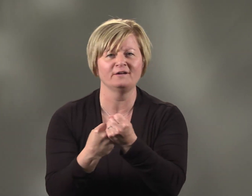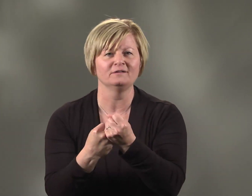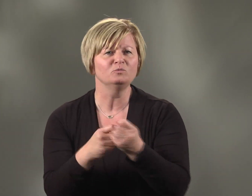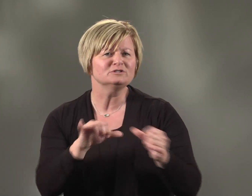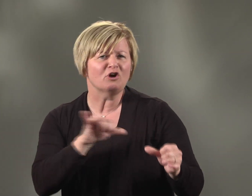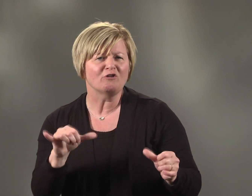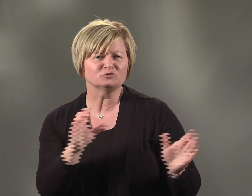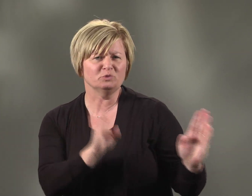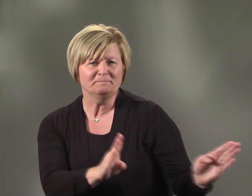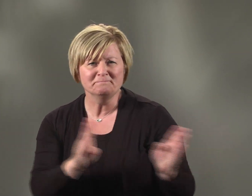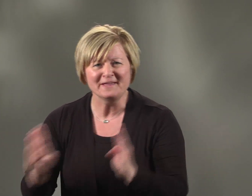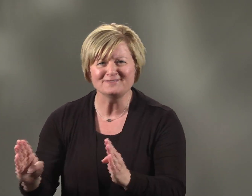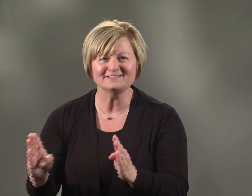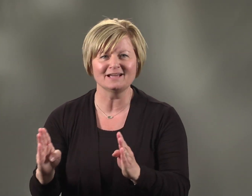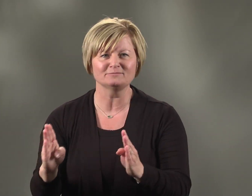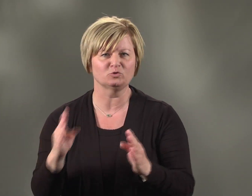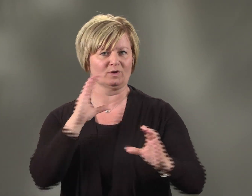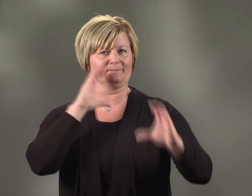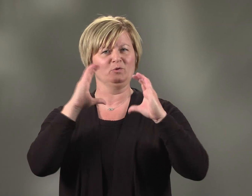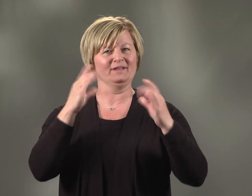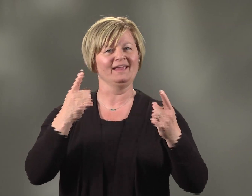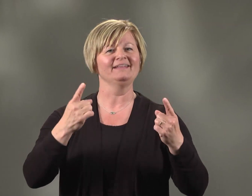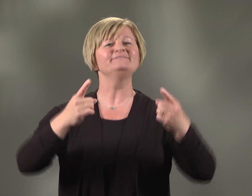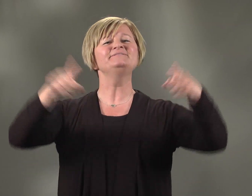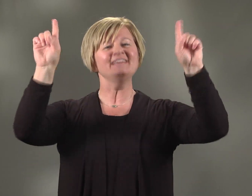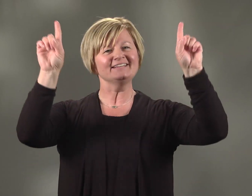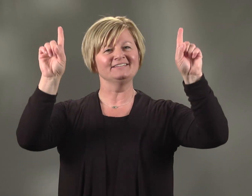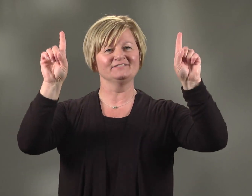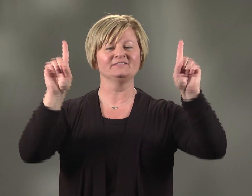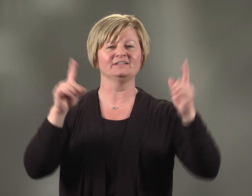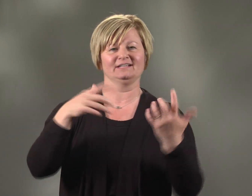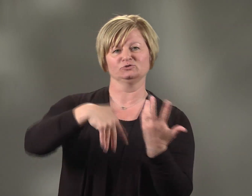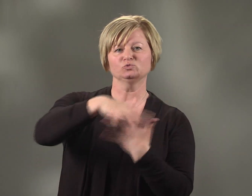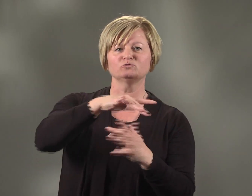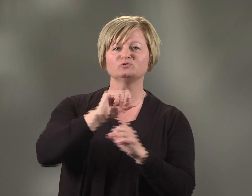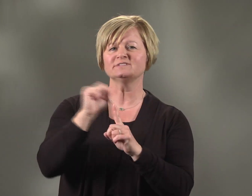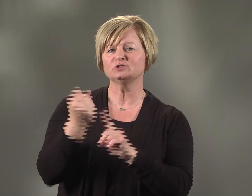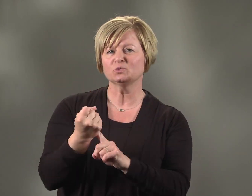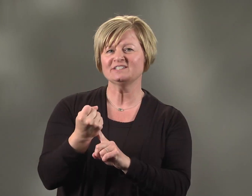which also prepares them to communicate effectively in social situations.